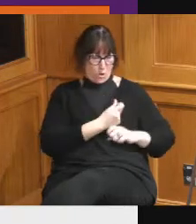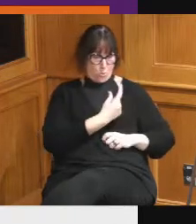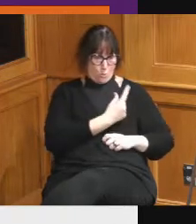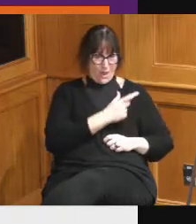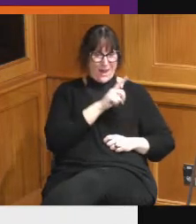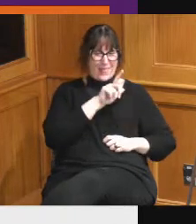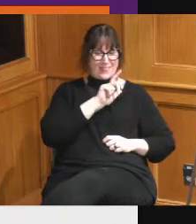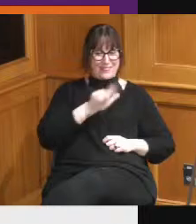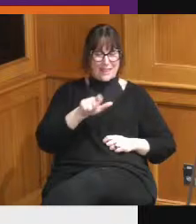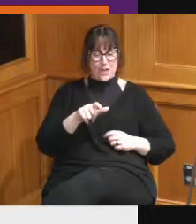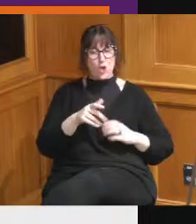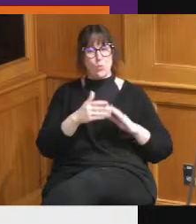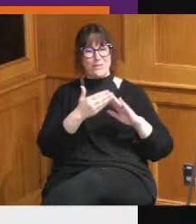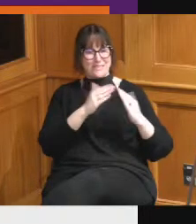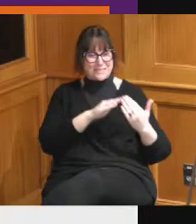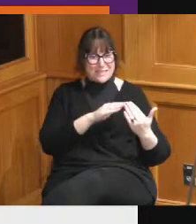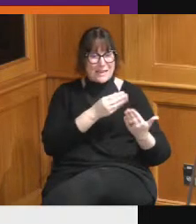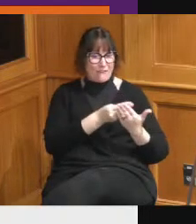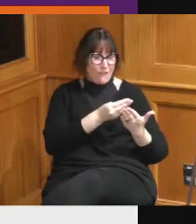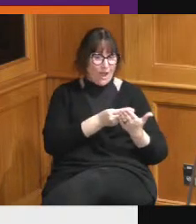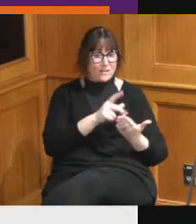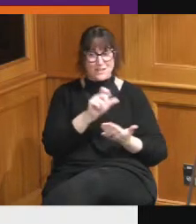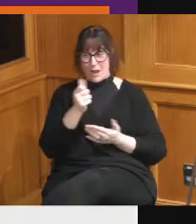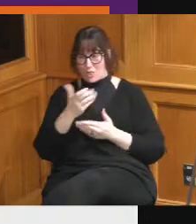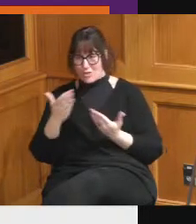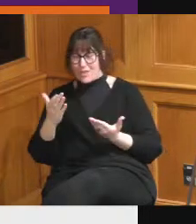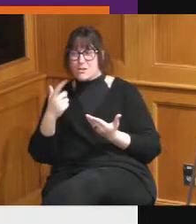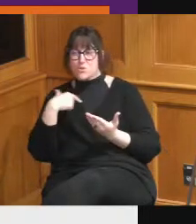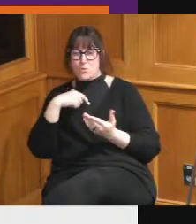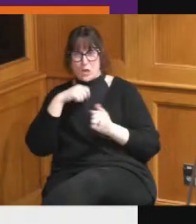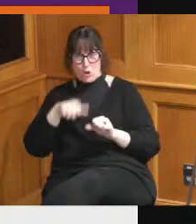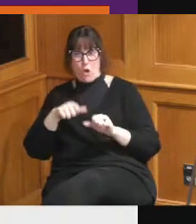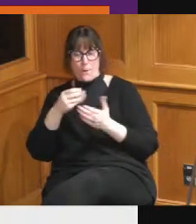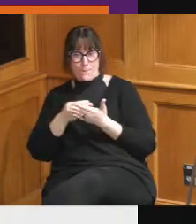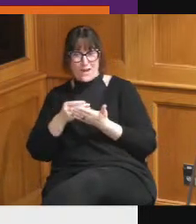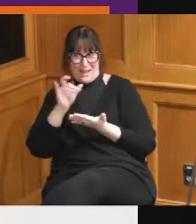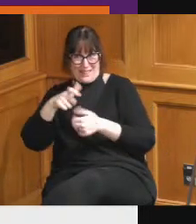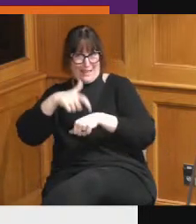City funds and other funds came in we could still do the stuff with those funds at that time and so